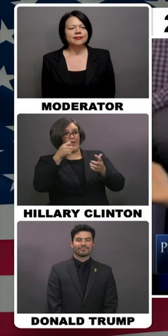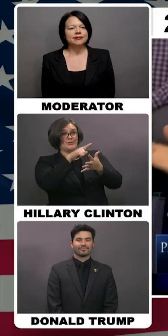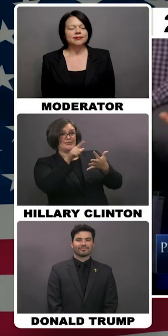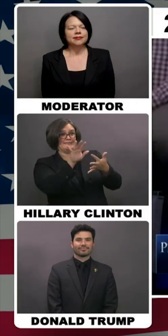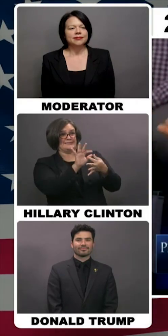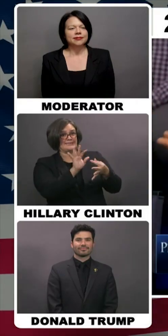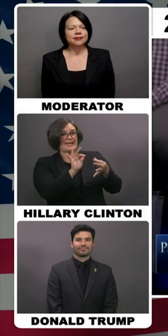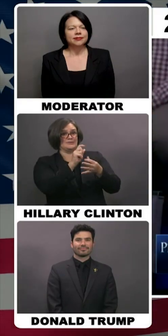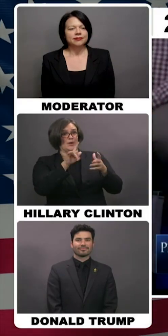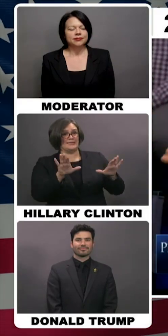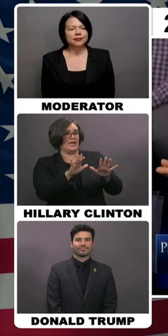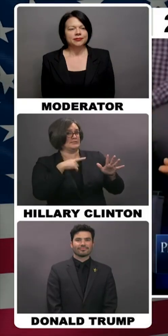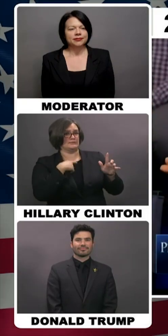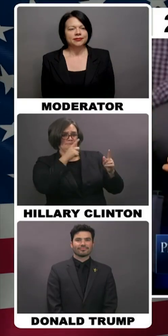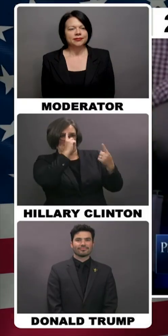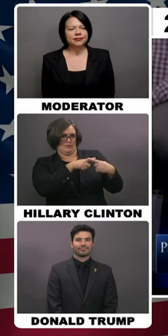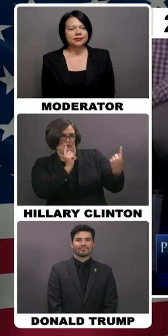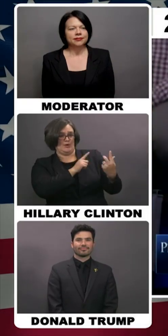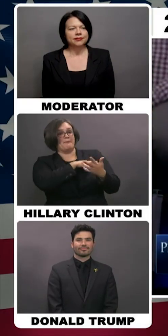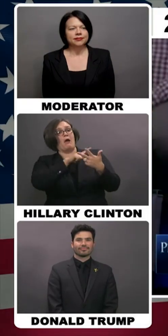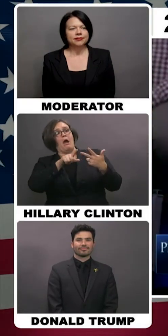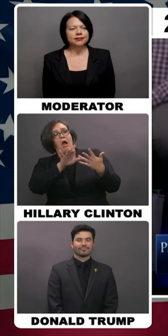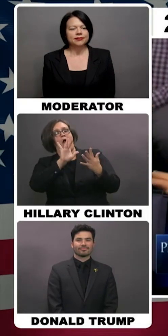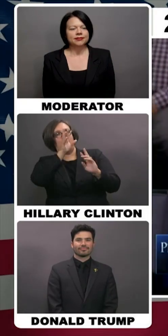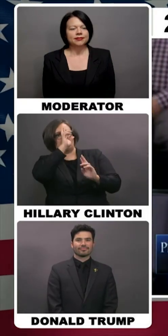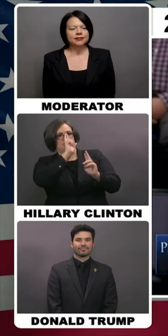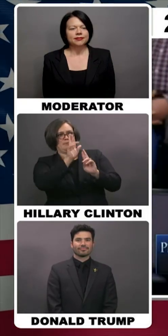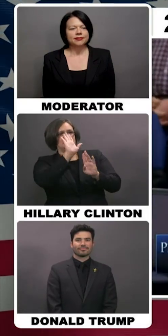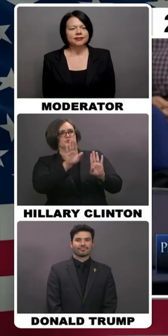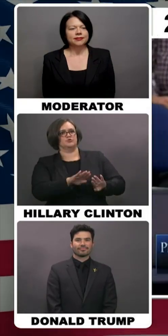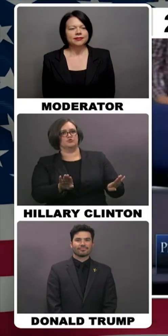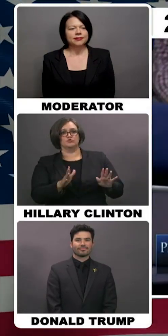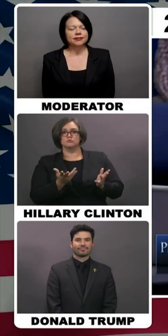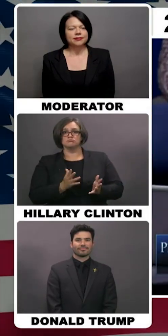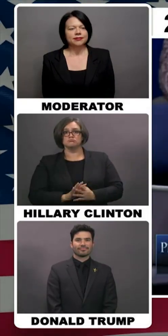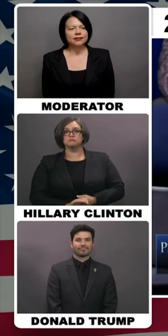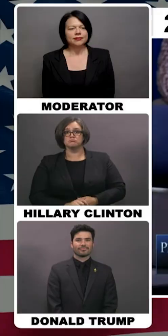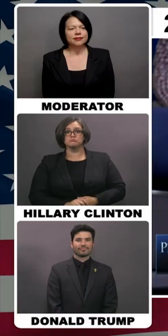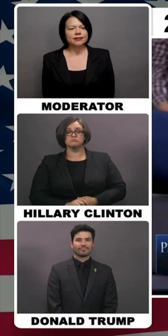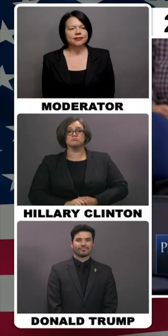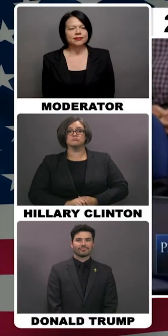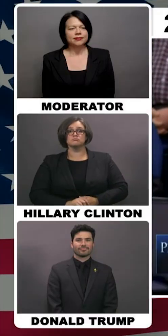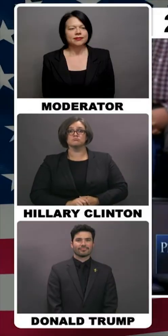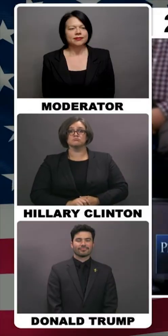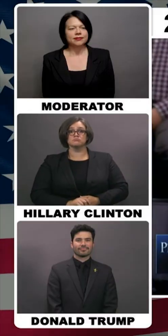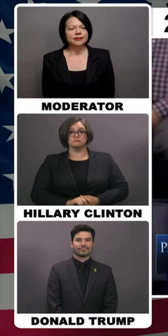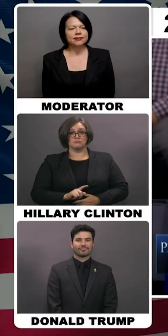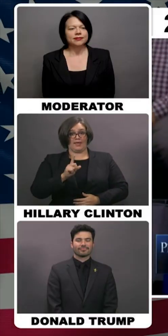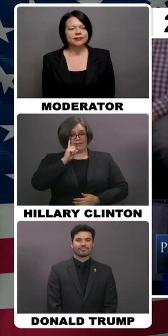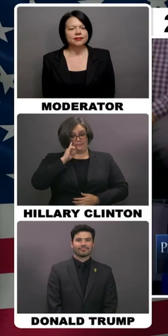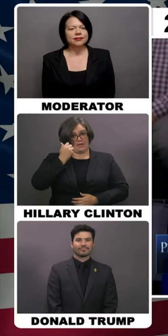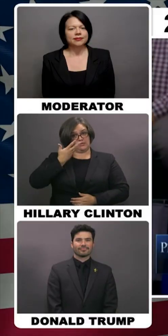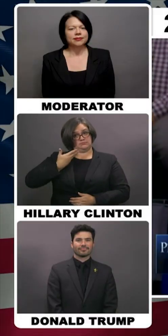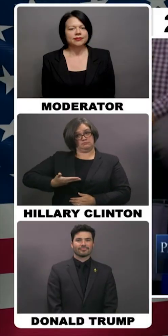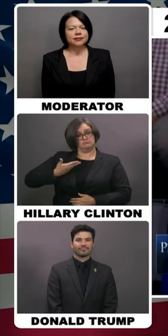but I do respect that. And I think that is something, uh, that as a mother and a grandmother is very important to me.